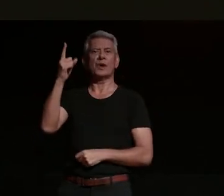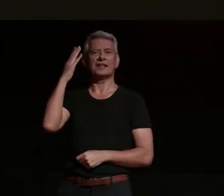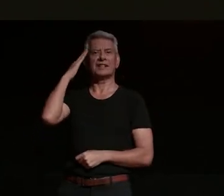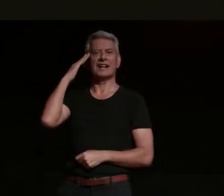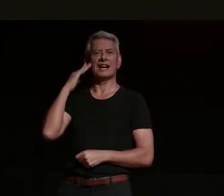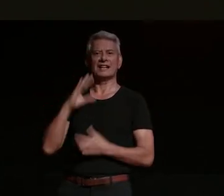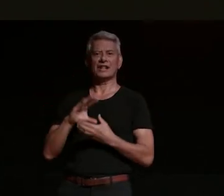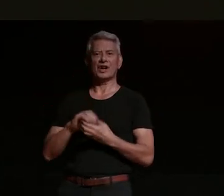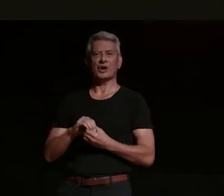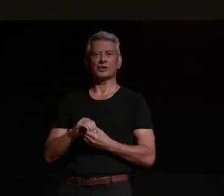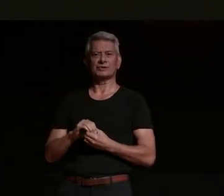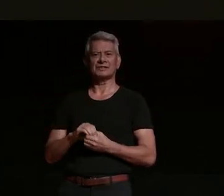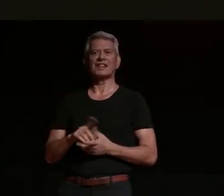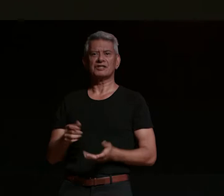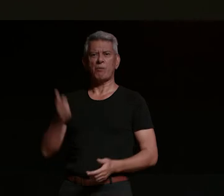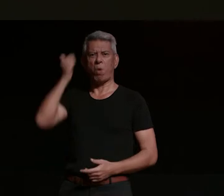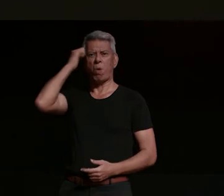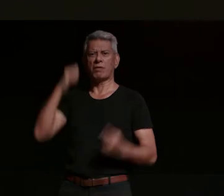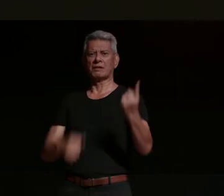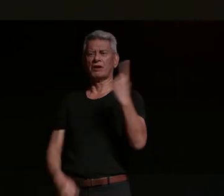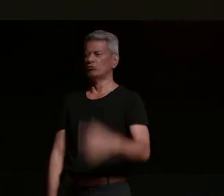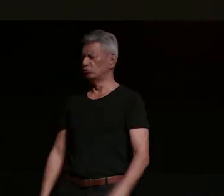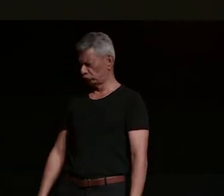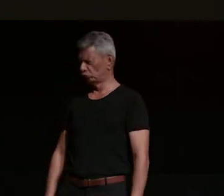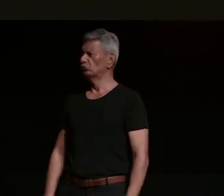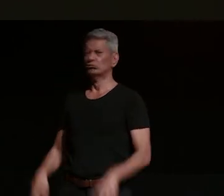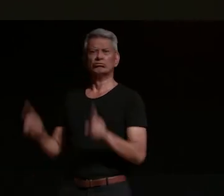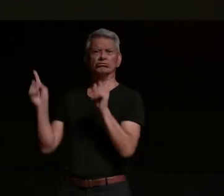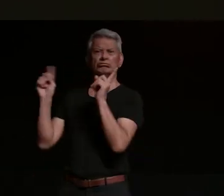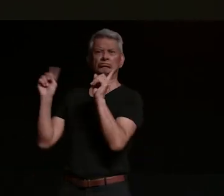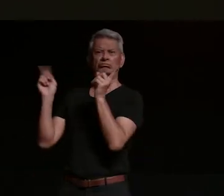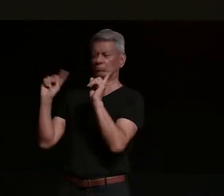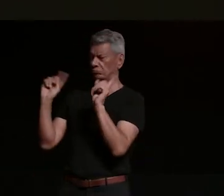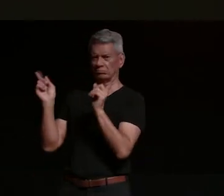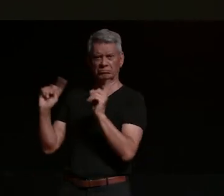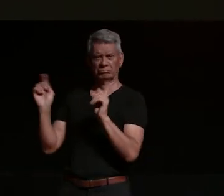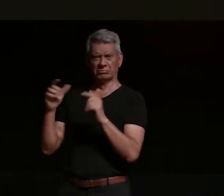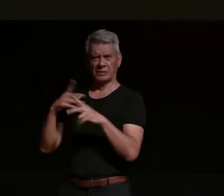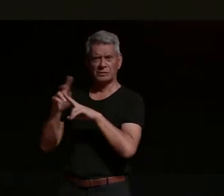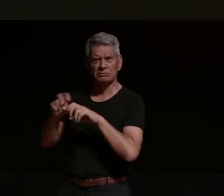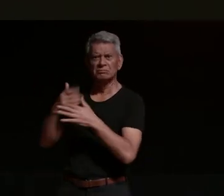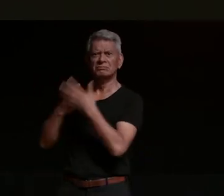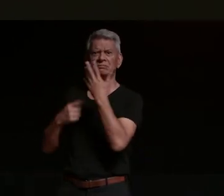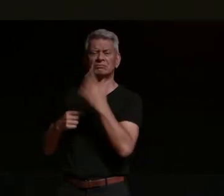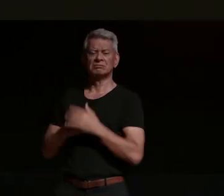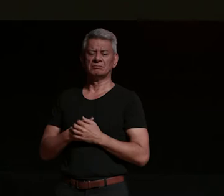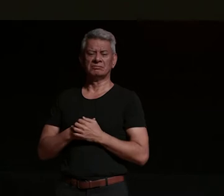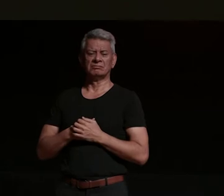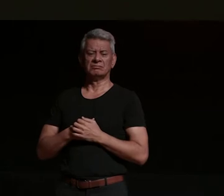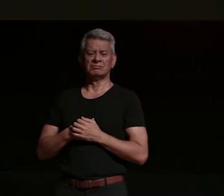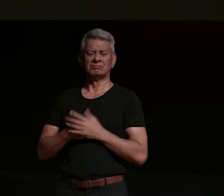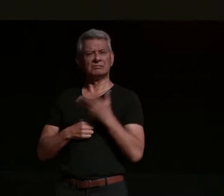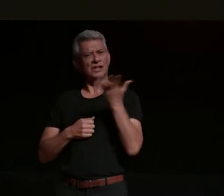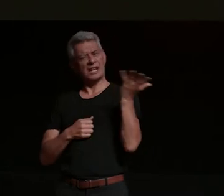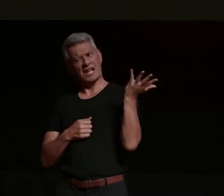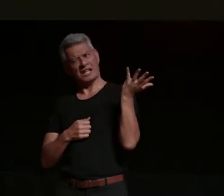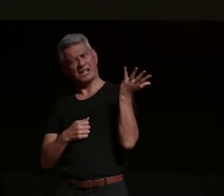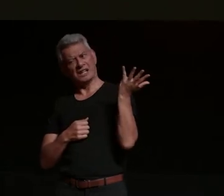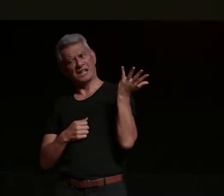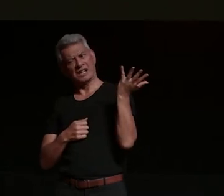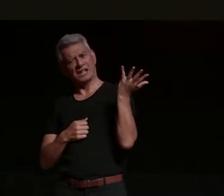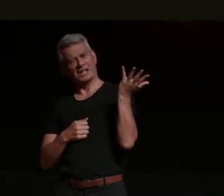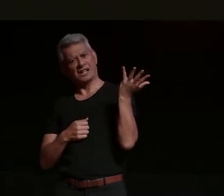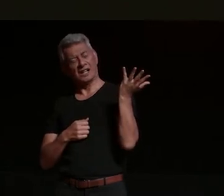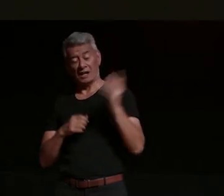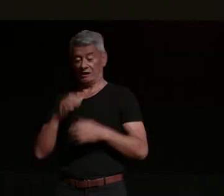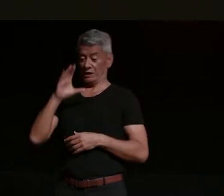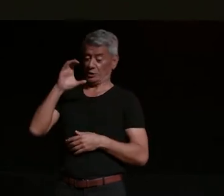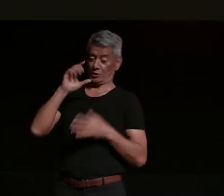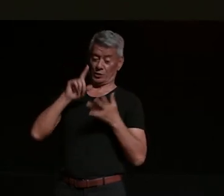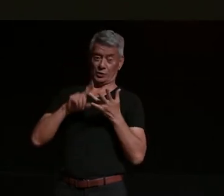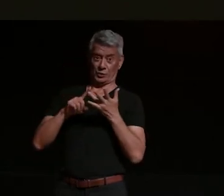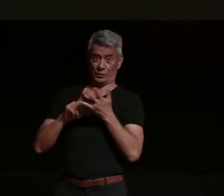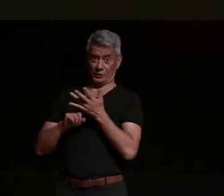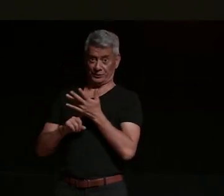and some idiot guy turned up and went you know i think i might race it cool so right i have been